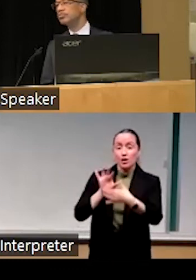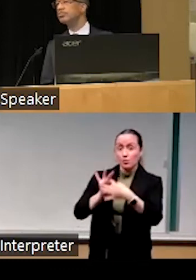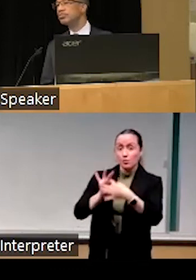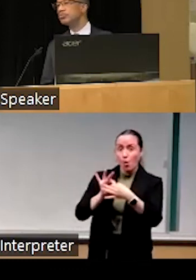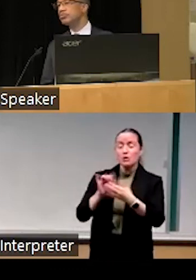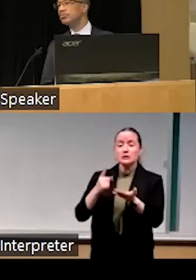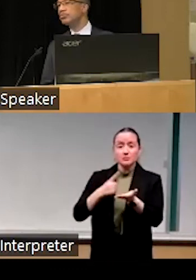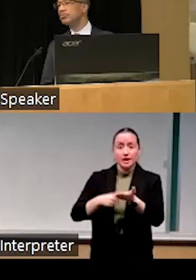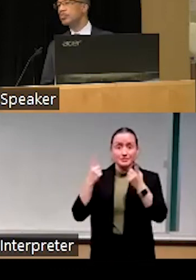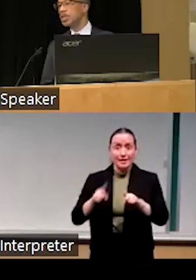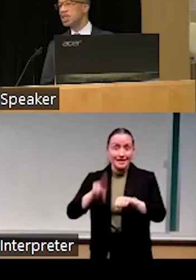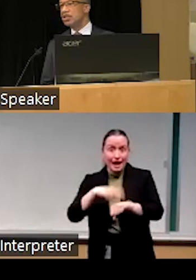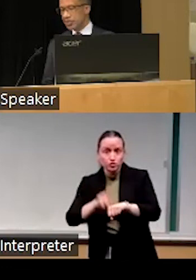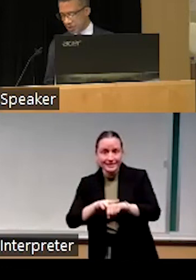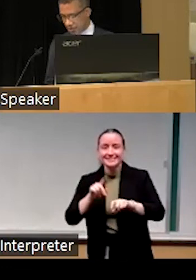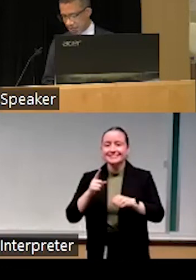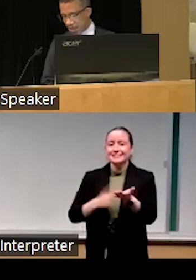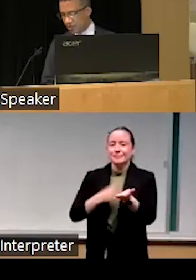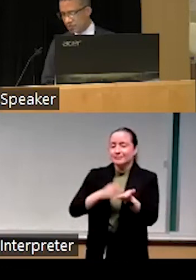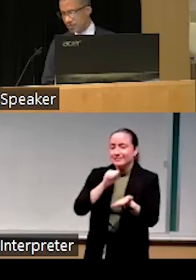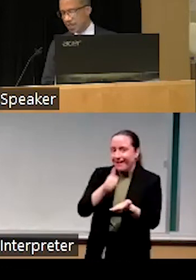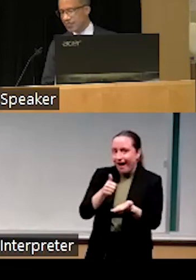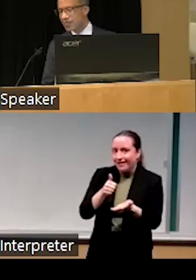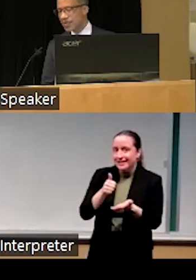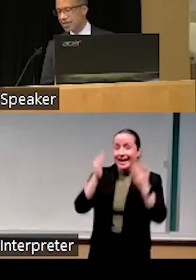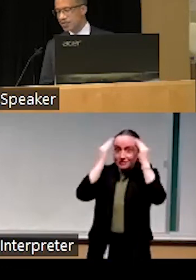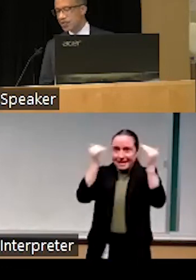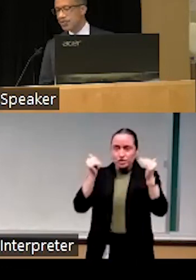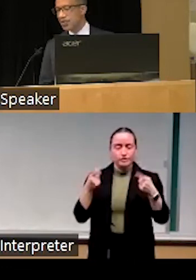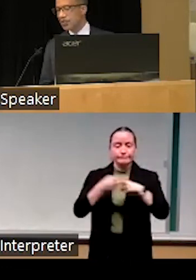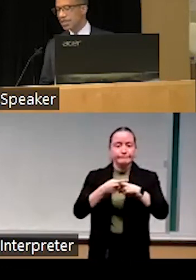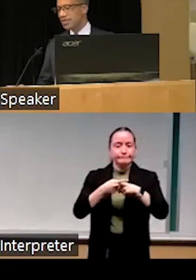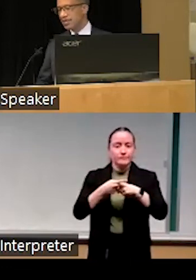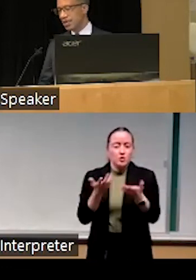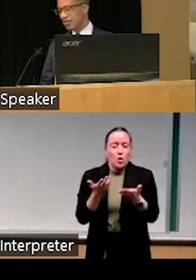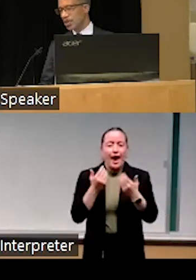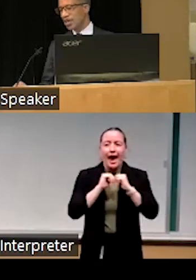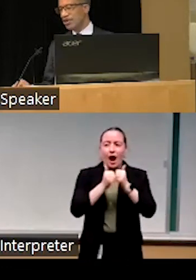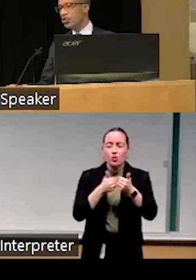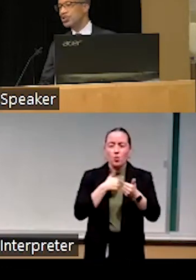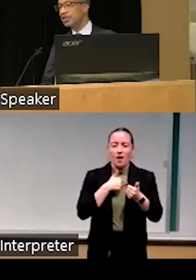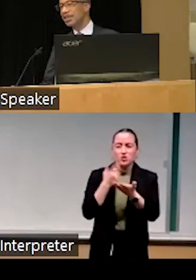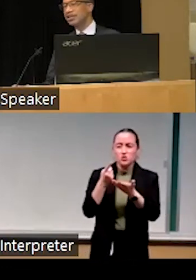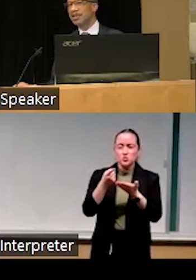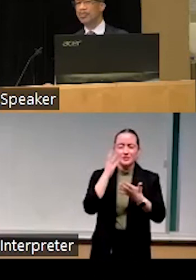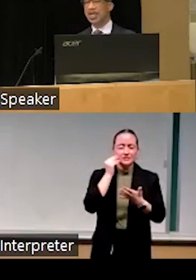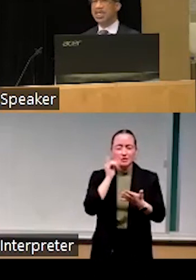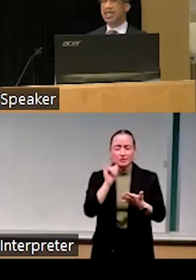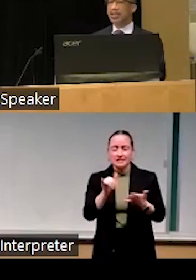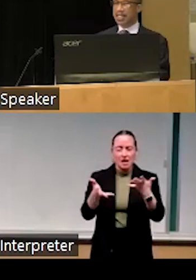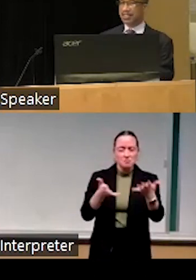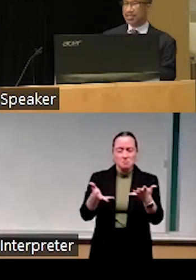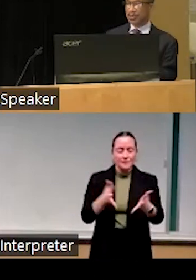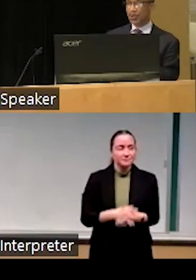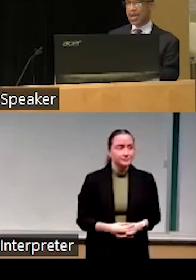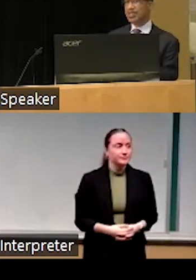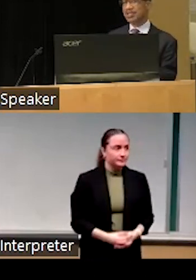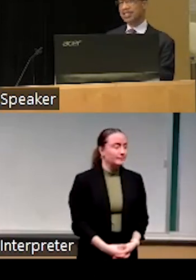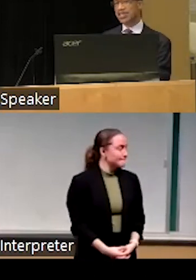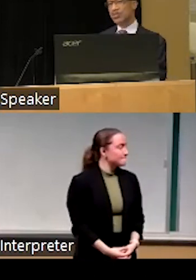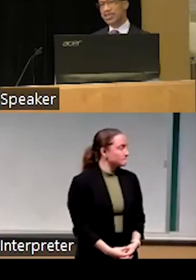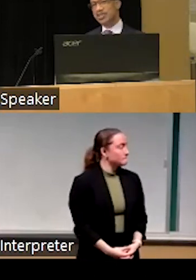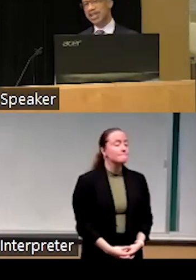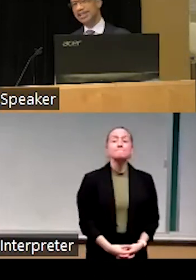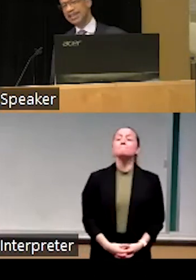like how do you navigate that so um so that's a a notion that um perhaps it's not so much a